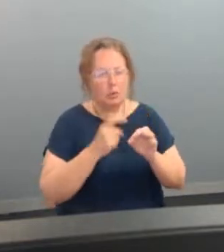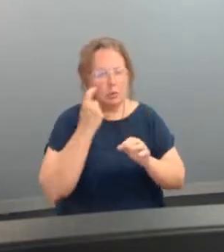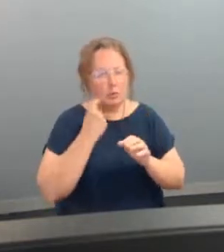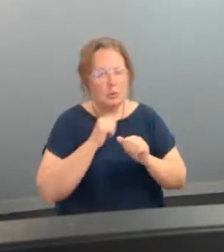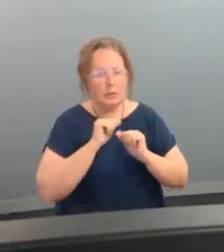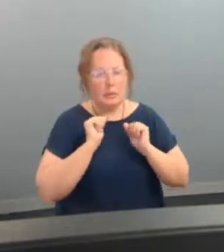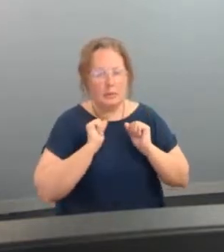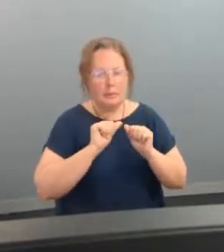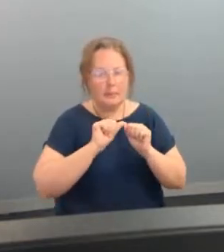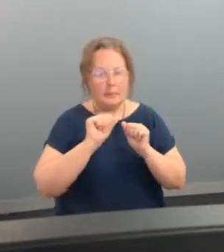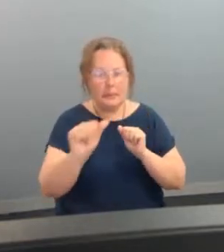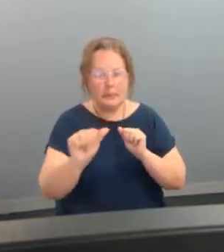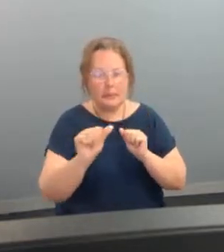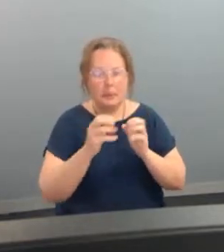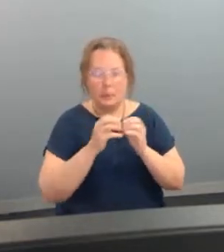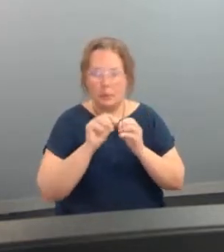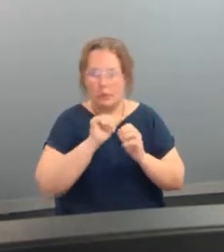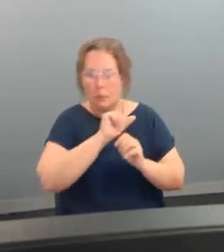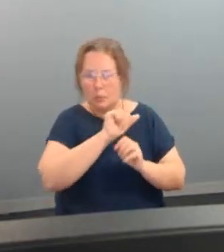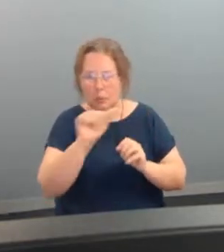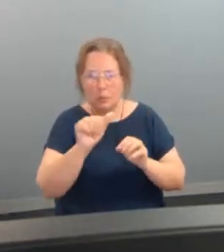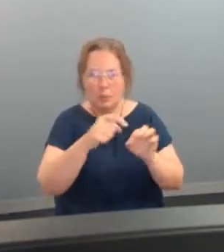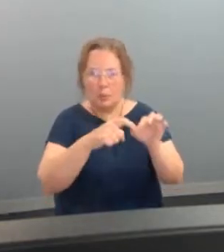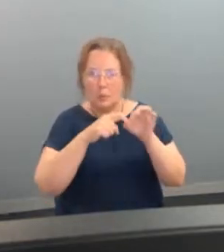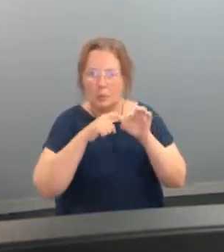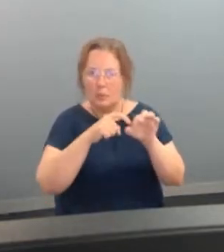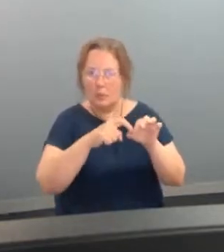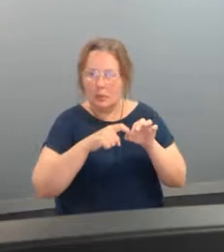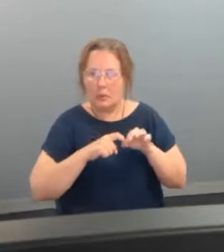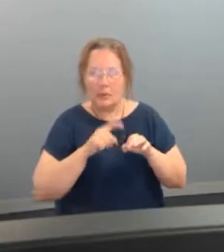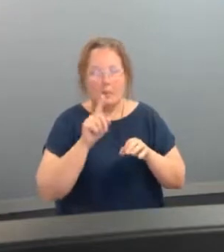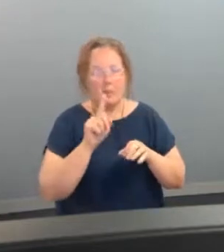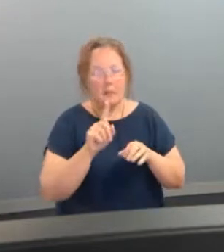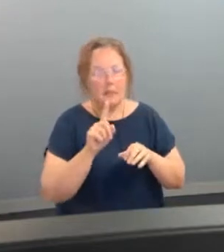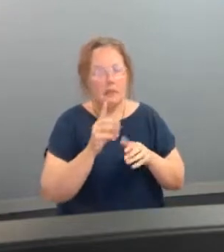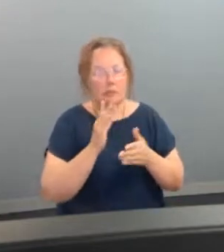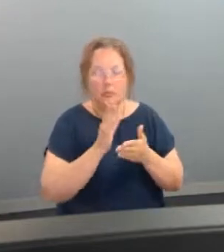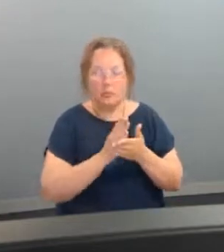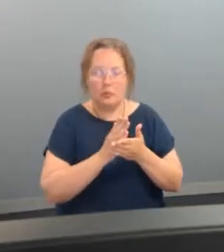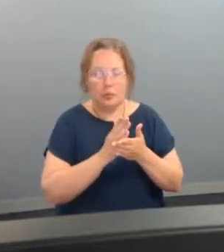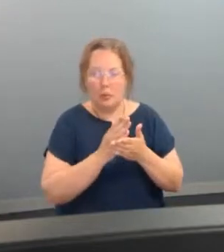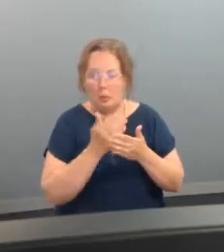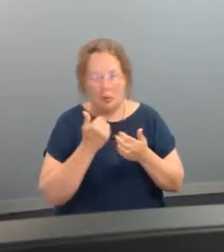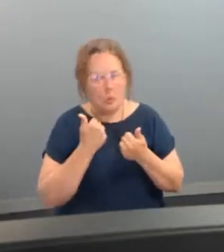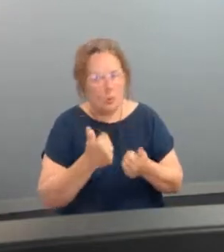sorry we haven't been able to answer every single question, we have tried to do the best we can on the fly